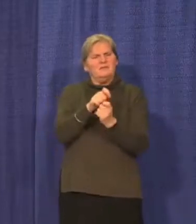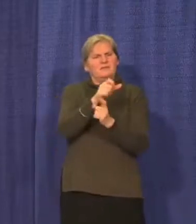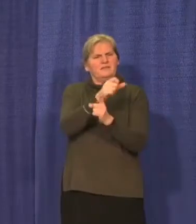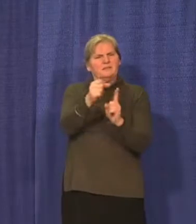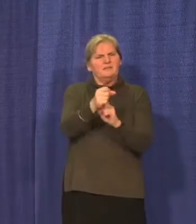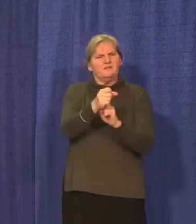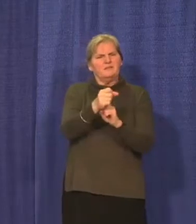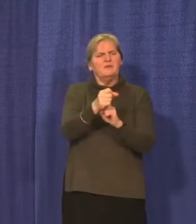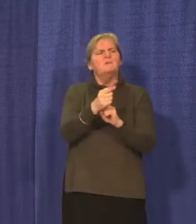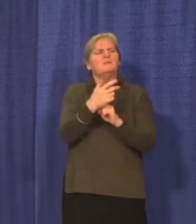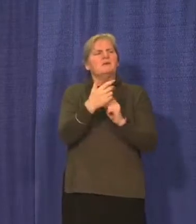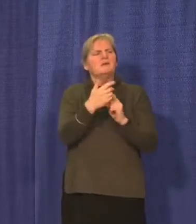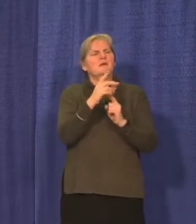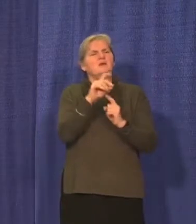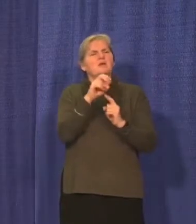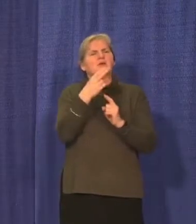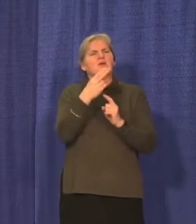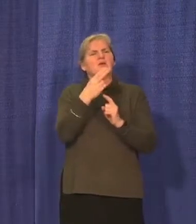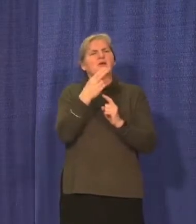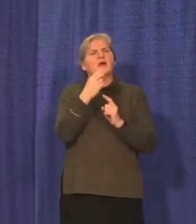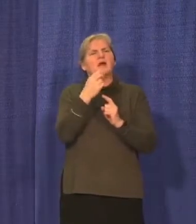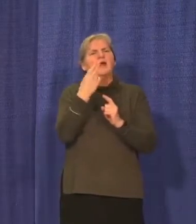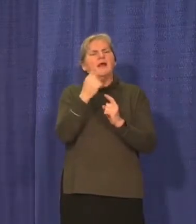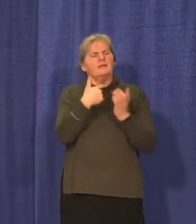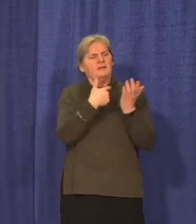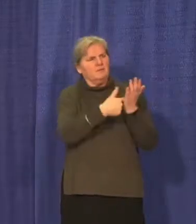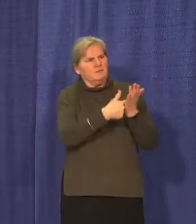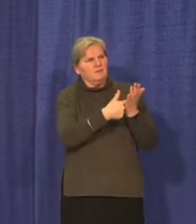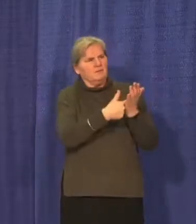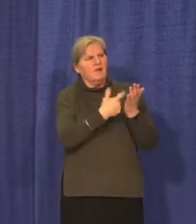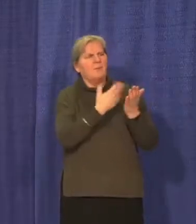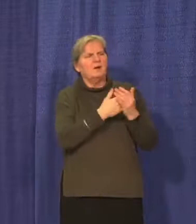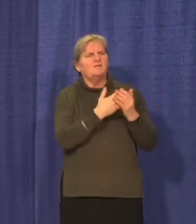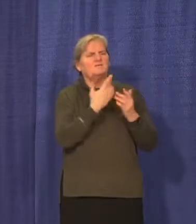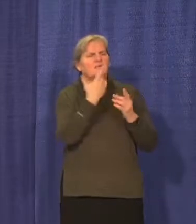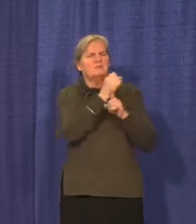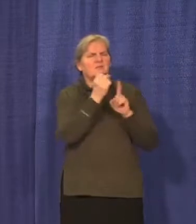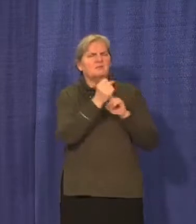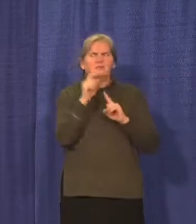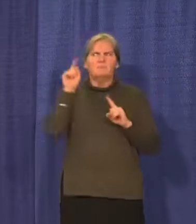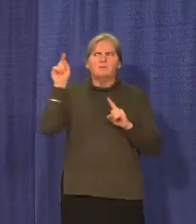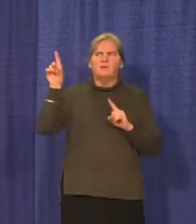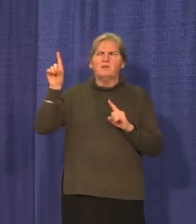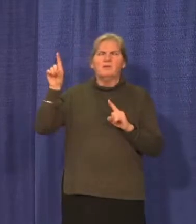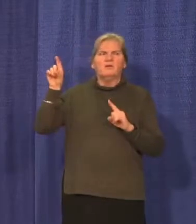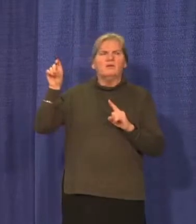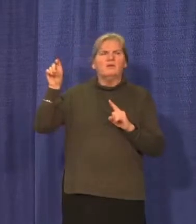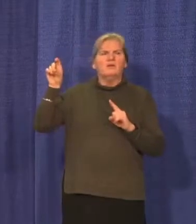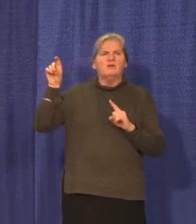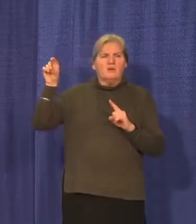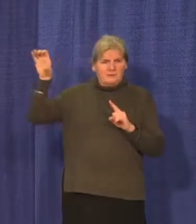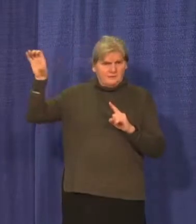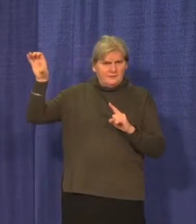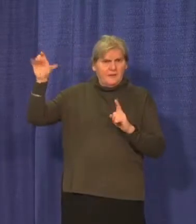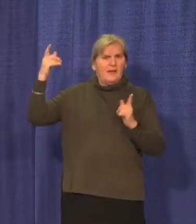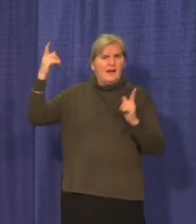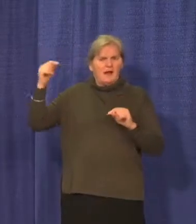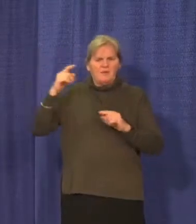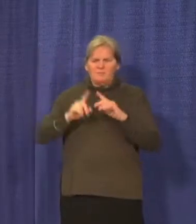But those individual cases are being worked out. I have talked to Dr Hanley a but a few incidents in Dawson where people asked me what happens if,